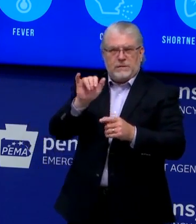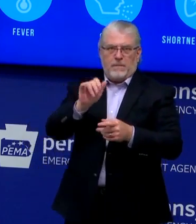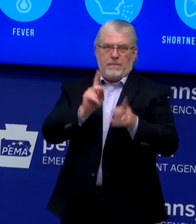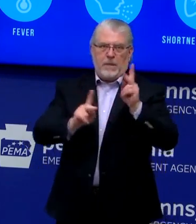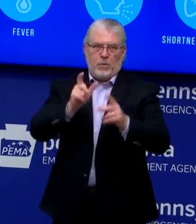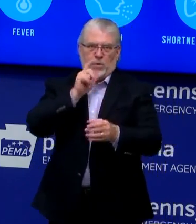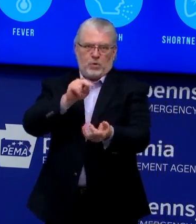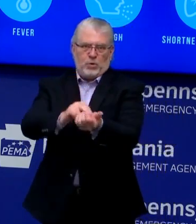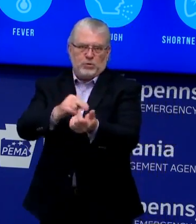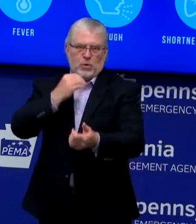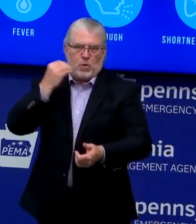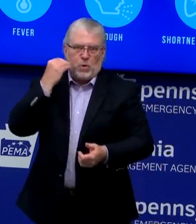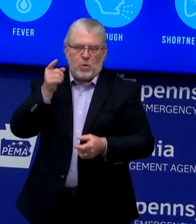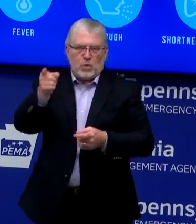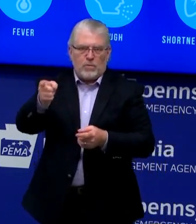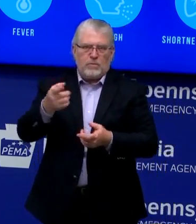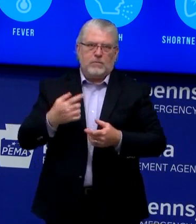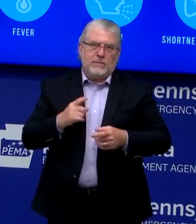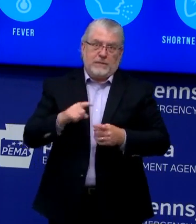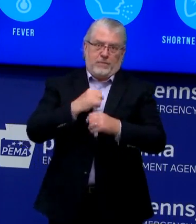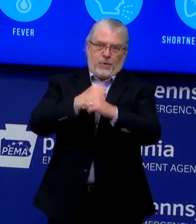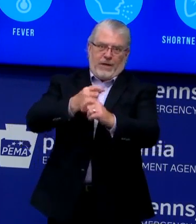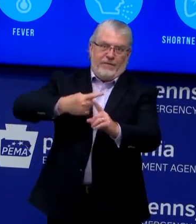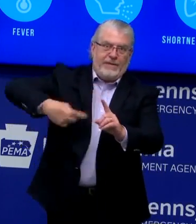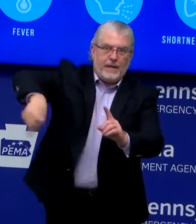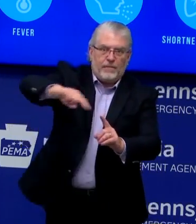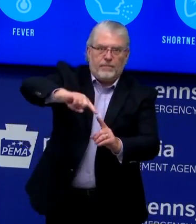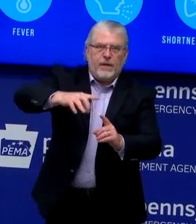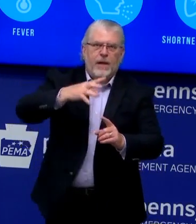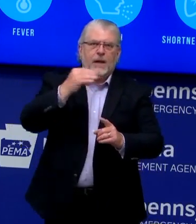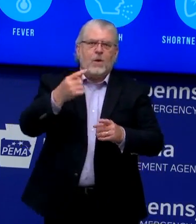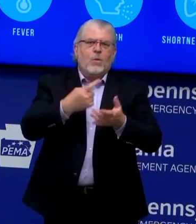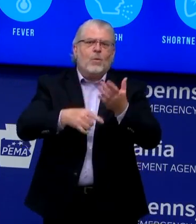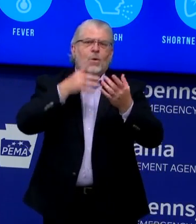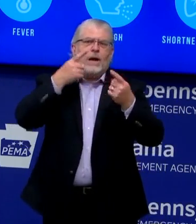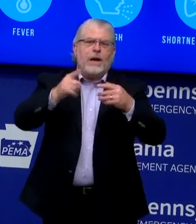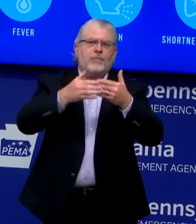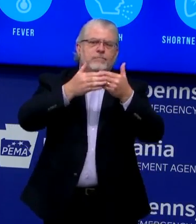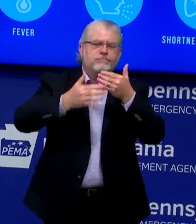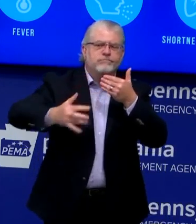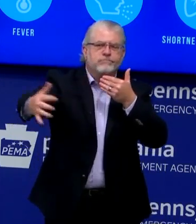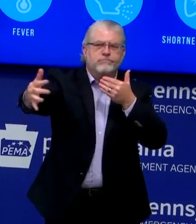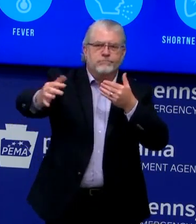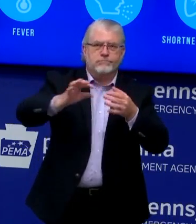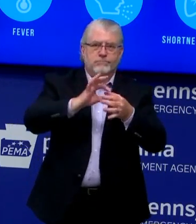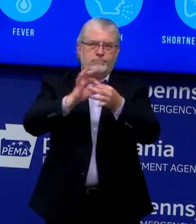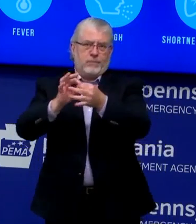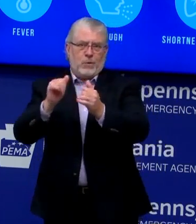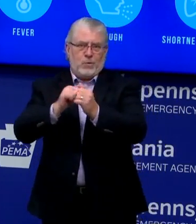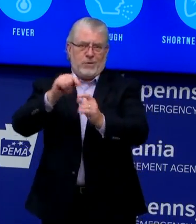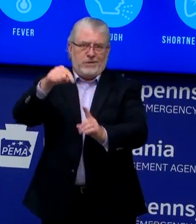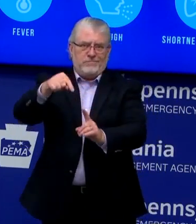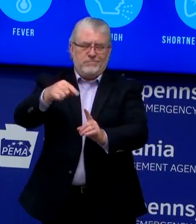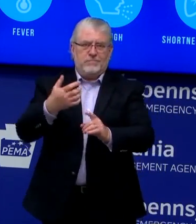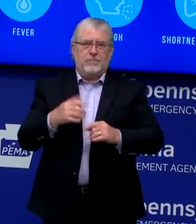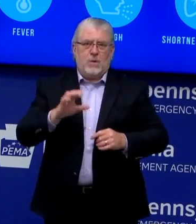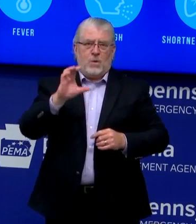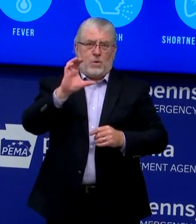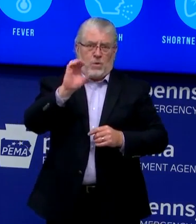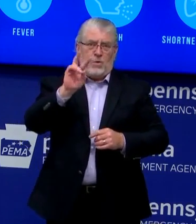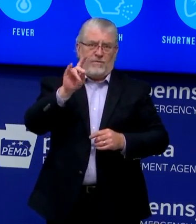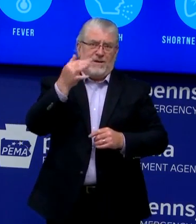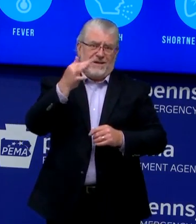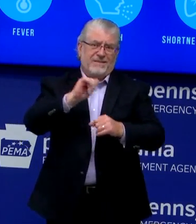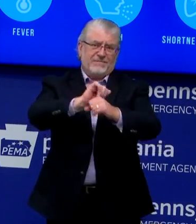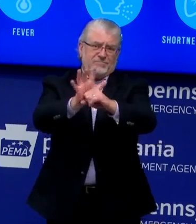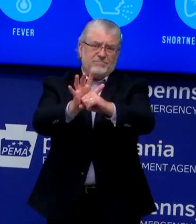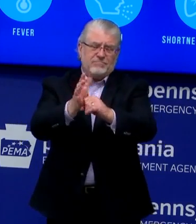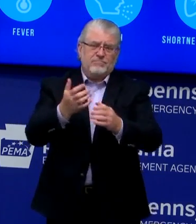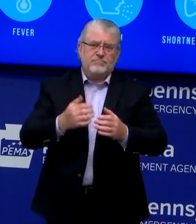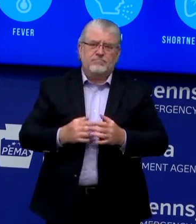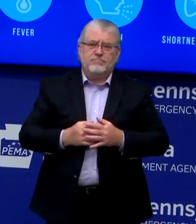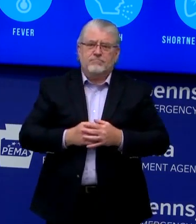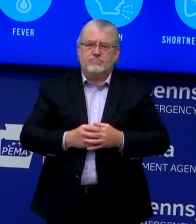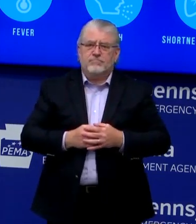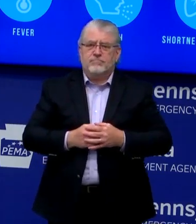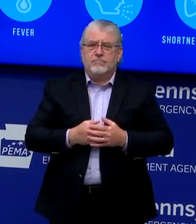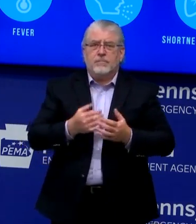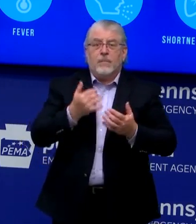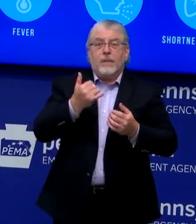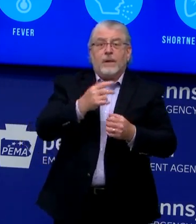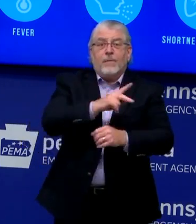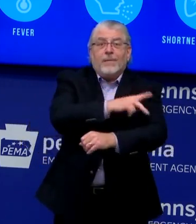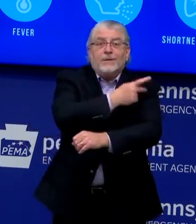THIS STRATEGY FOCUSES ON ENSURING TESTING IS ASSESSABLE, AVAILABLE, AND ADAPTABLE TO THE THE EVOLVING LANDSCAPE OF THIS VIRUS.